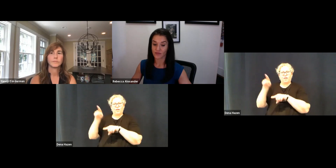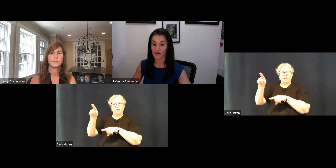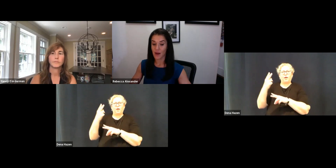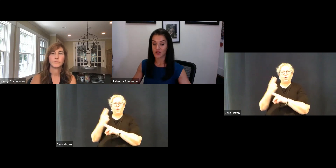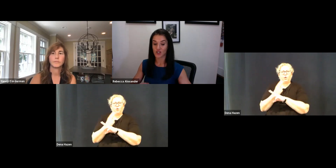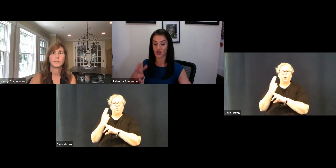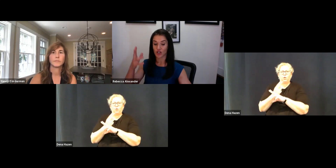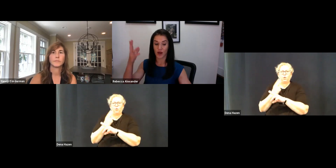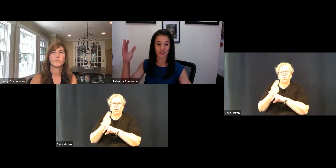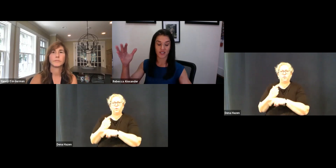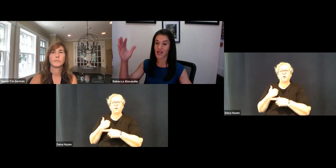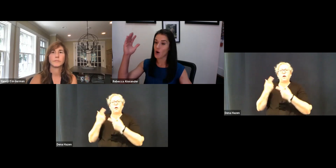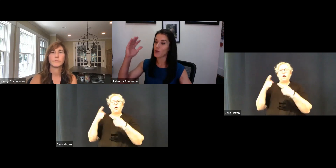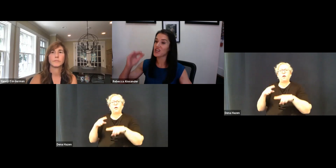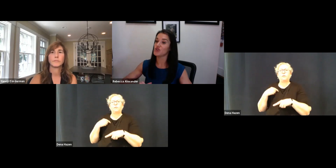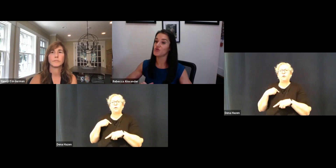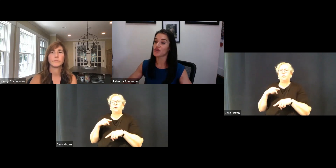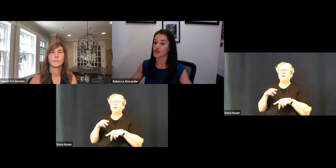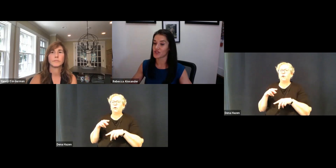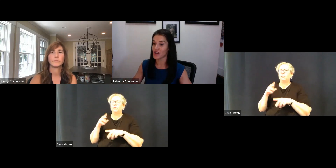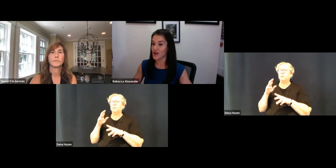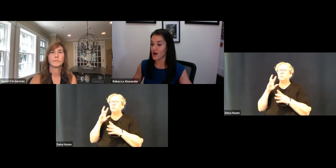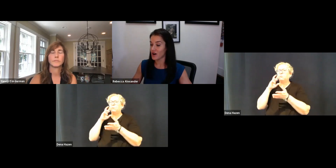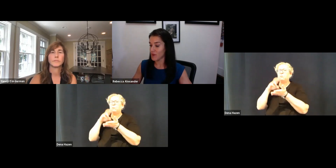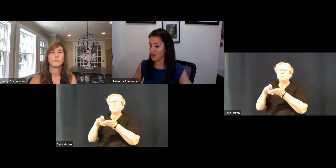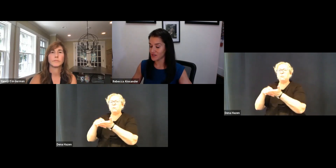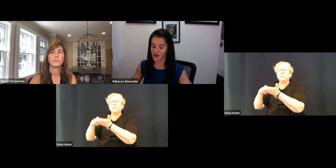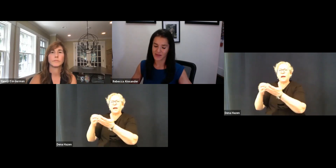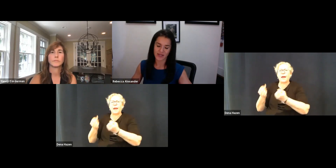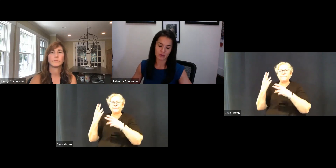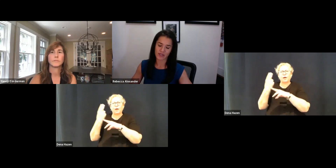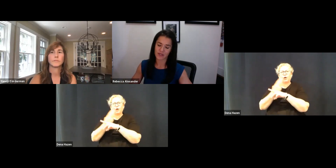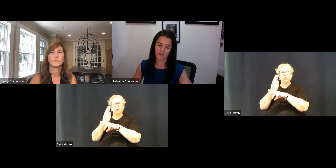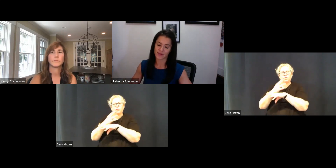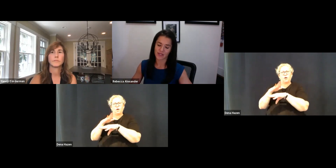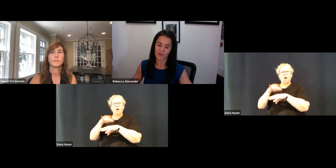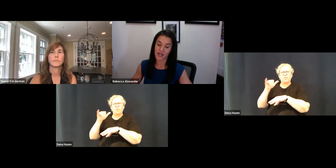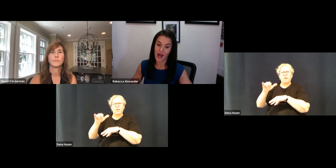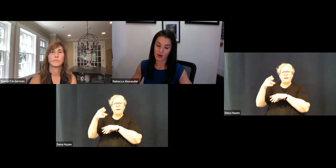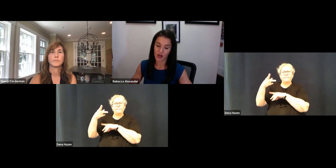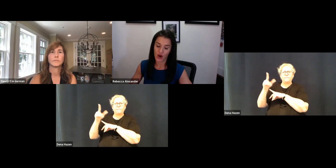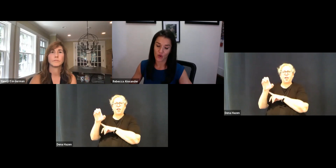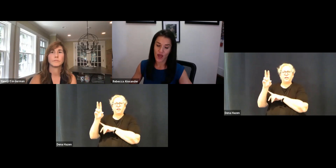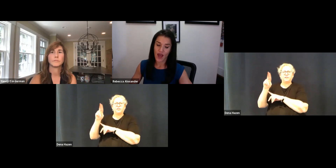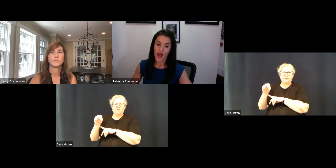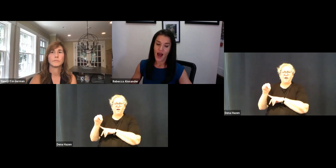I happened to look up to see how many users on Peloton, and this was some time ago.